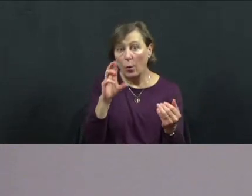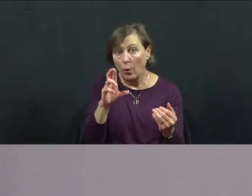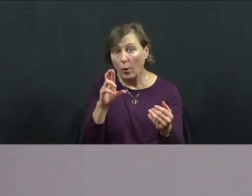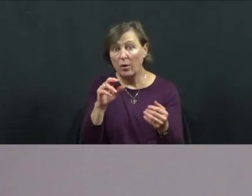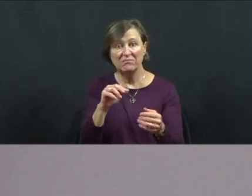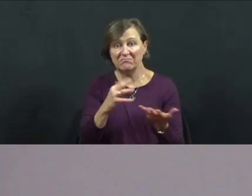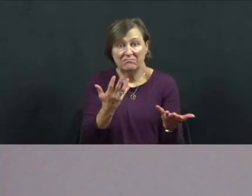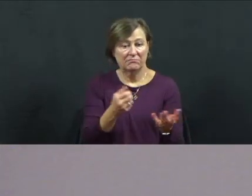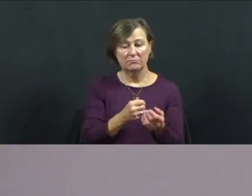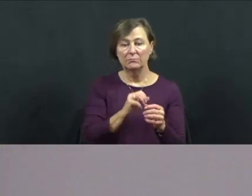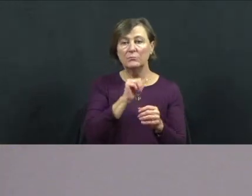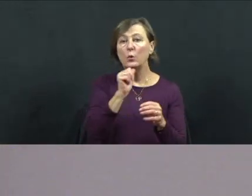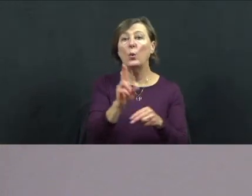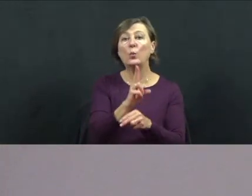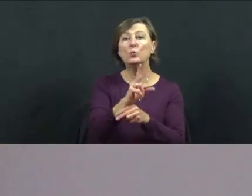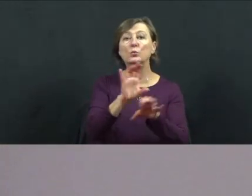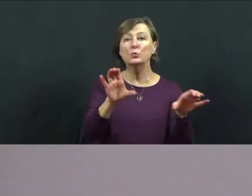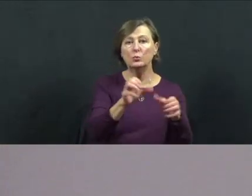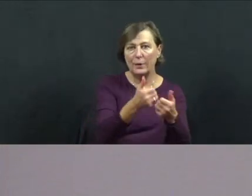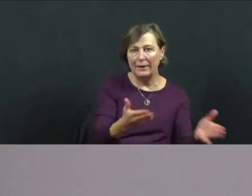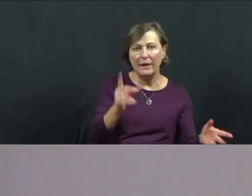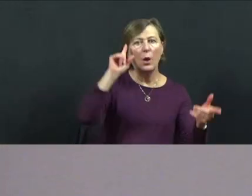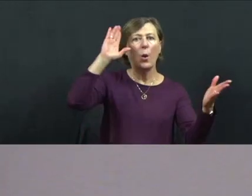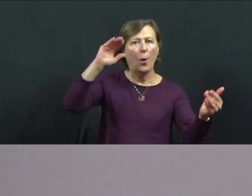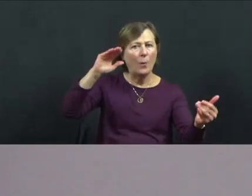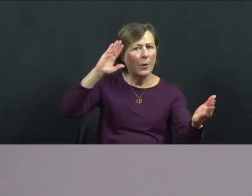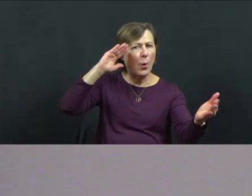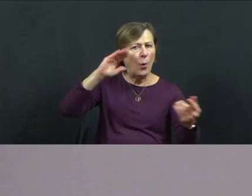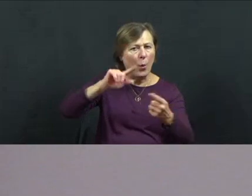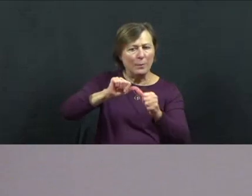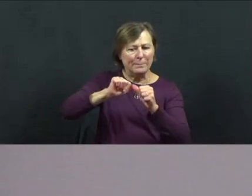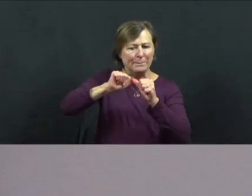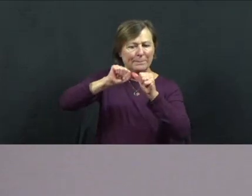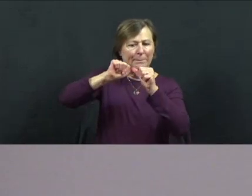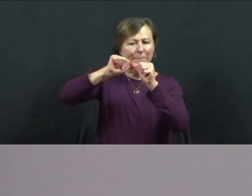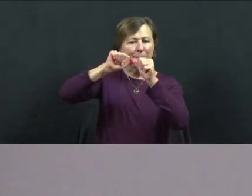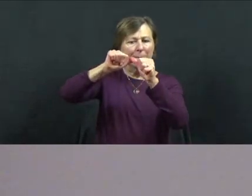Hope. Hope to the last."